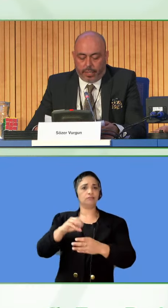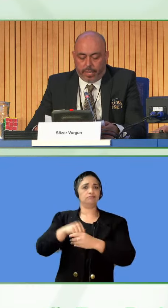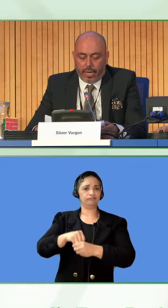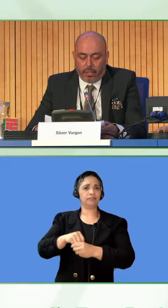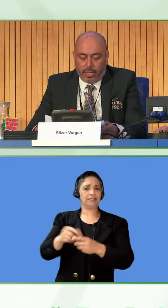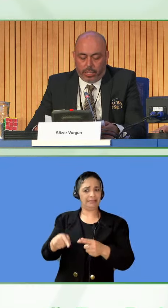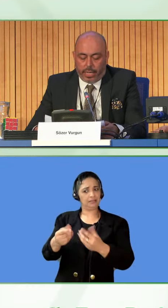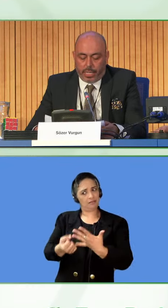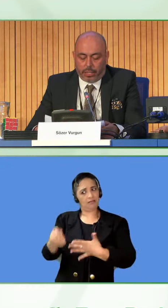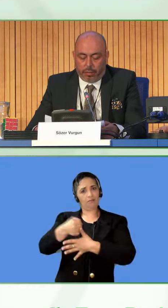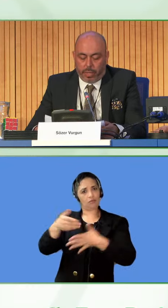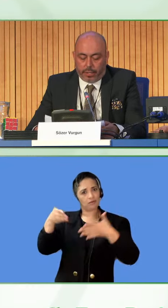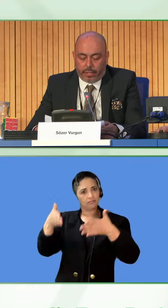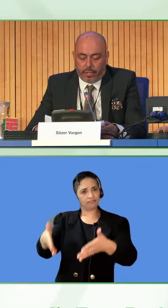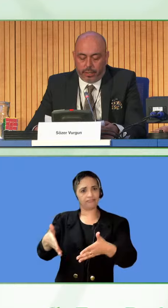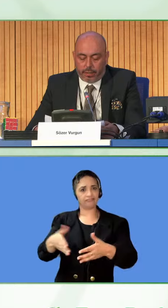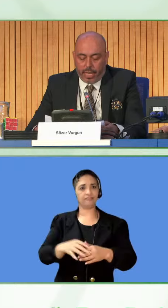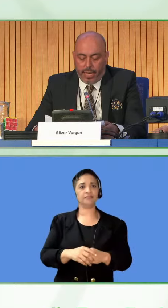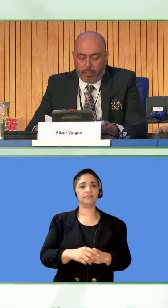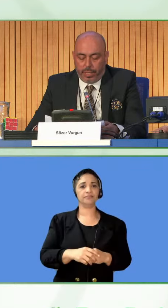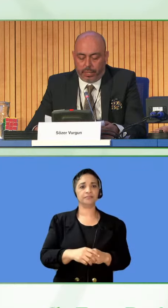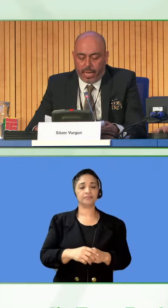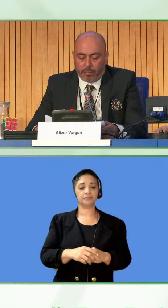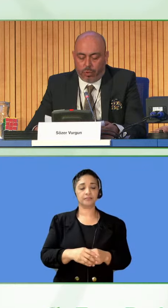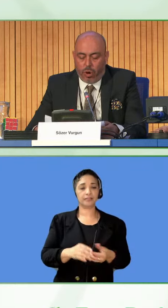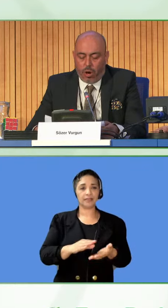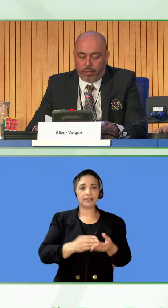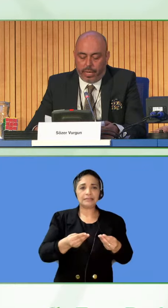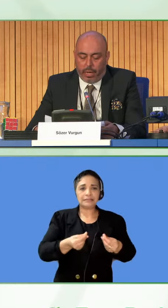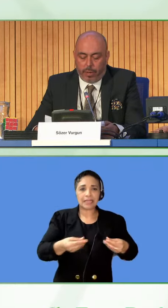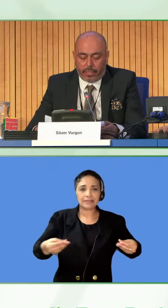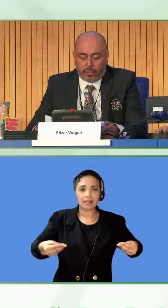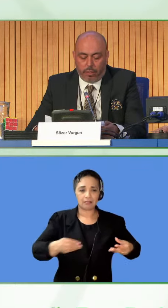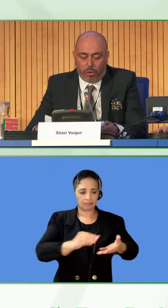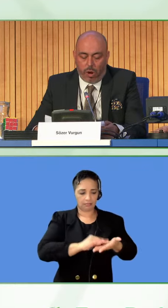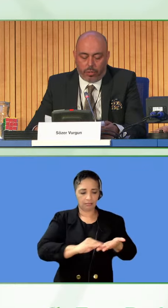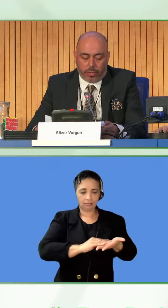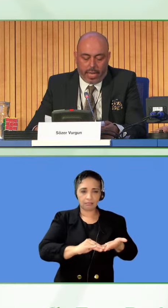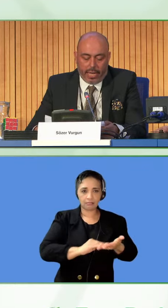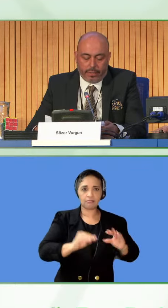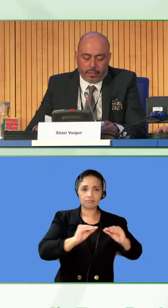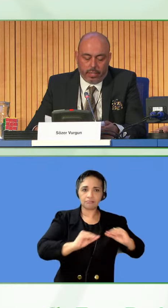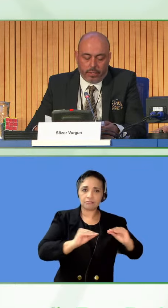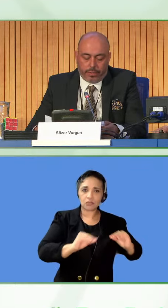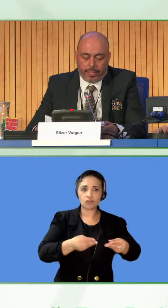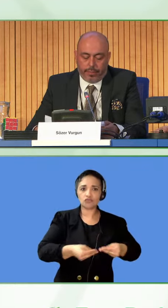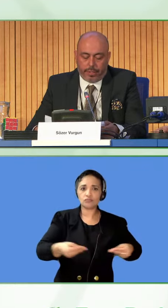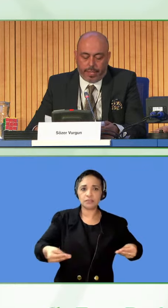Tactile educational materials are important to learn about the world, and receive the